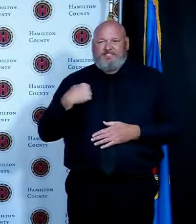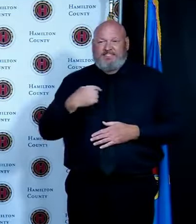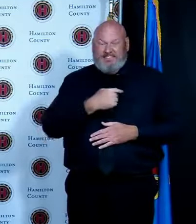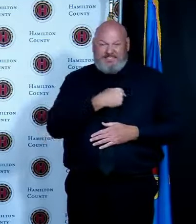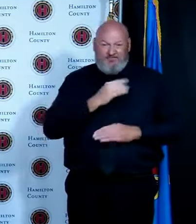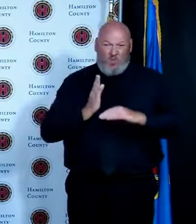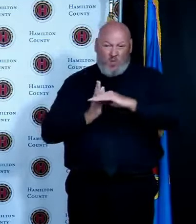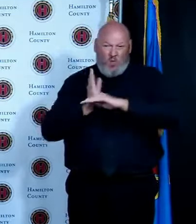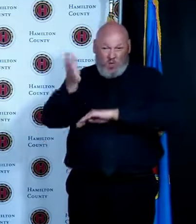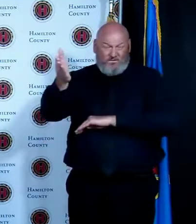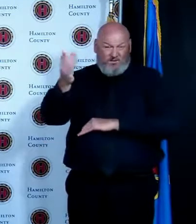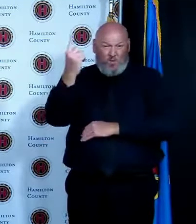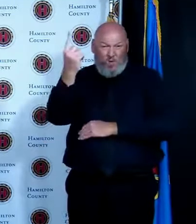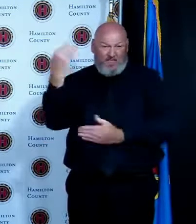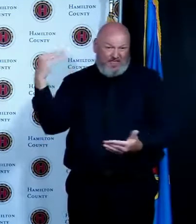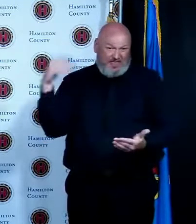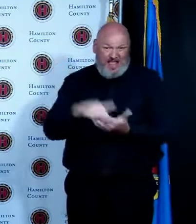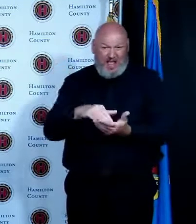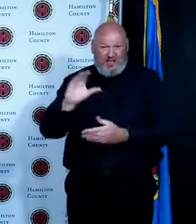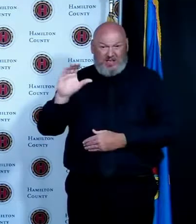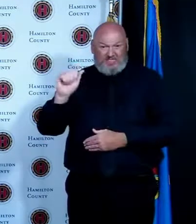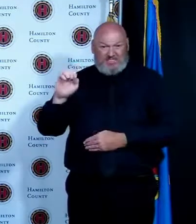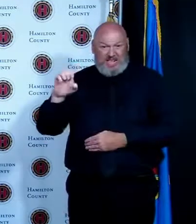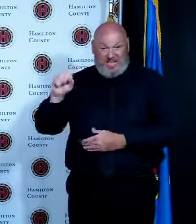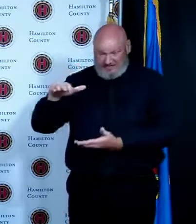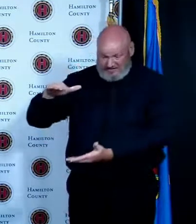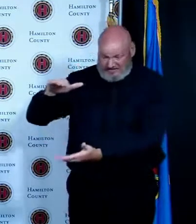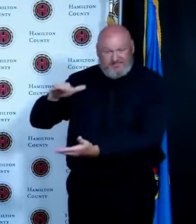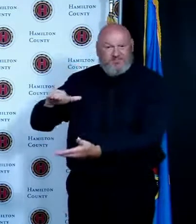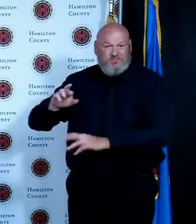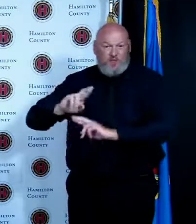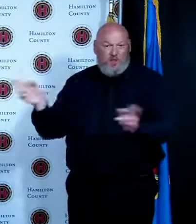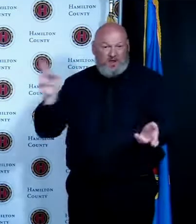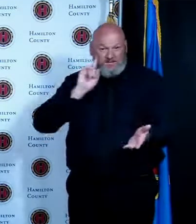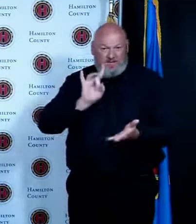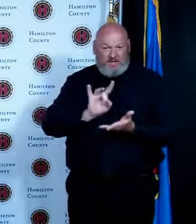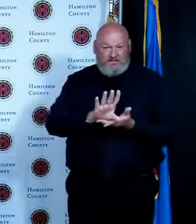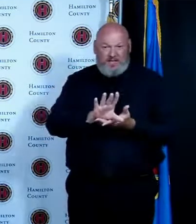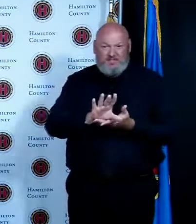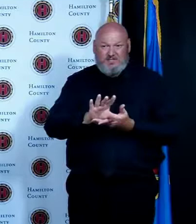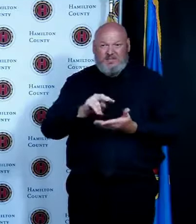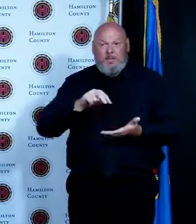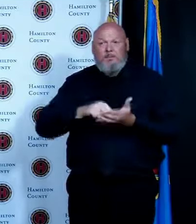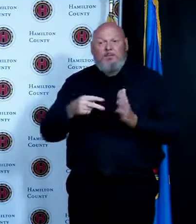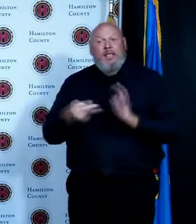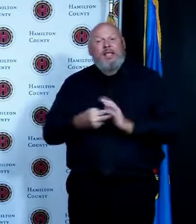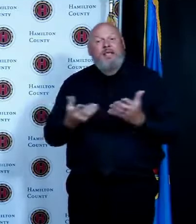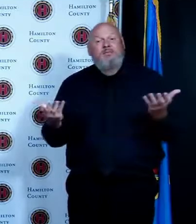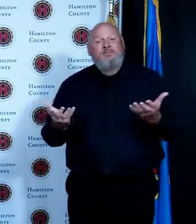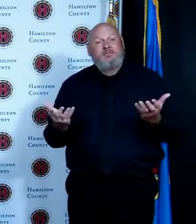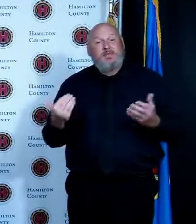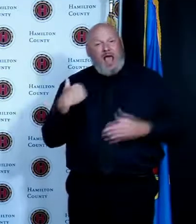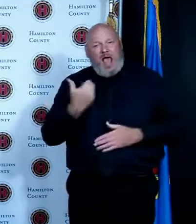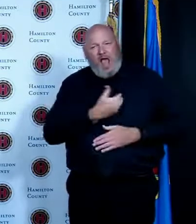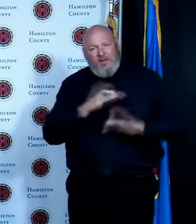presents a dire situation for families in our own community we're in the midst of a global pandemic as you just heard